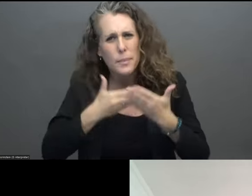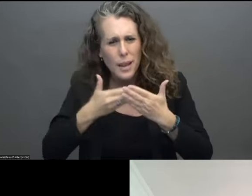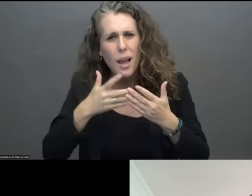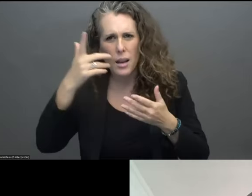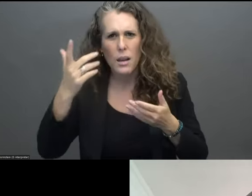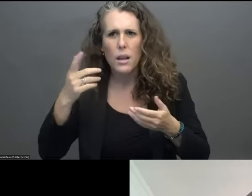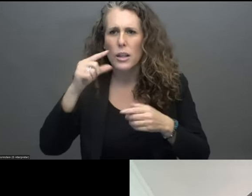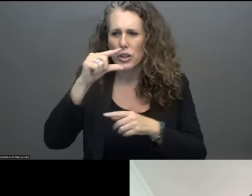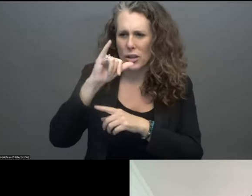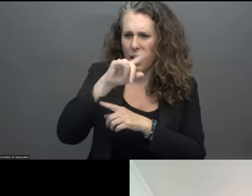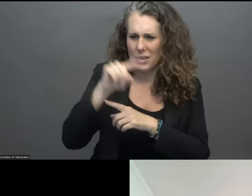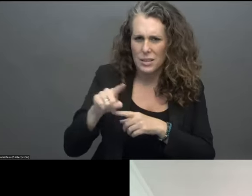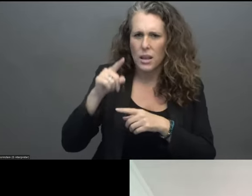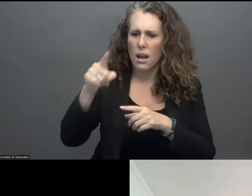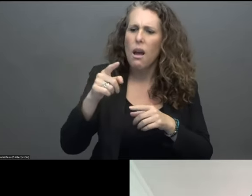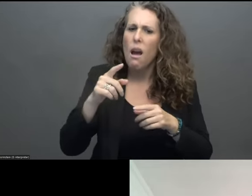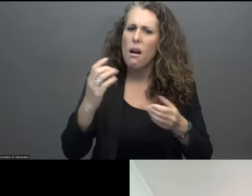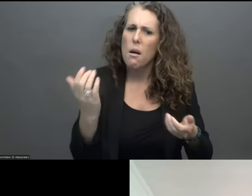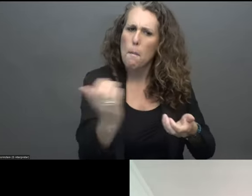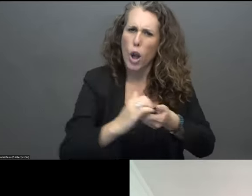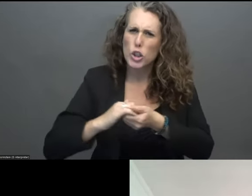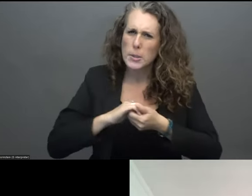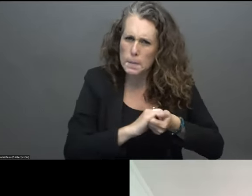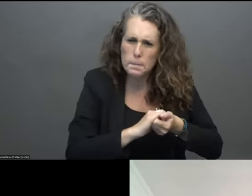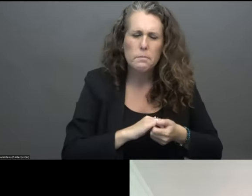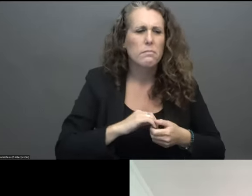does not have a piece, it was not found in February's in occasionally personal stress